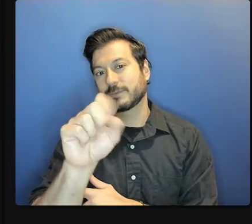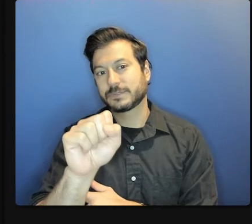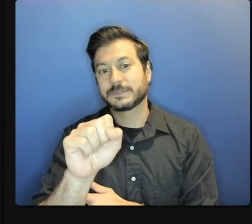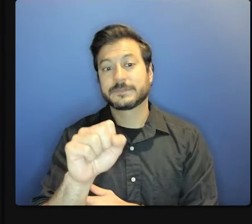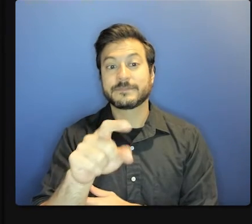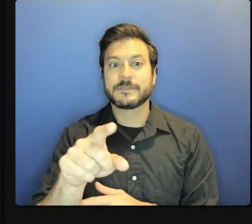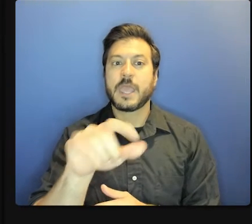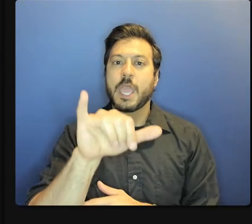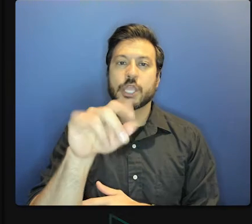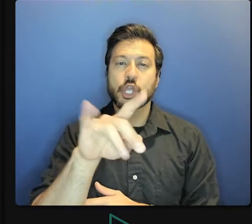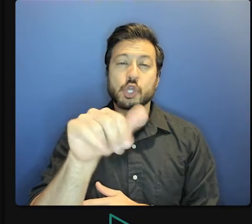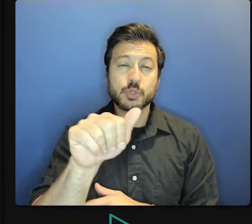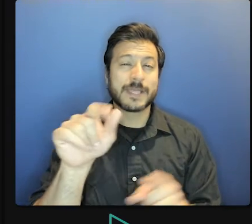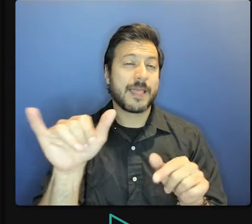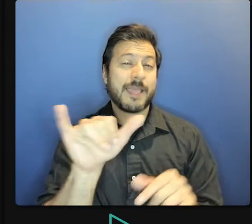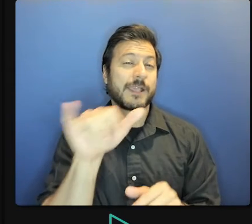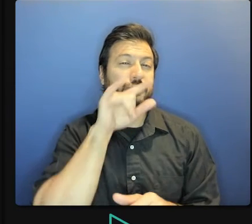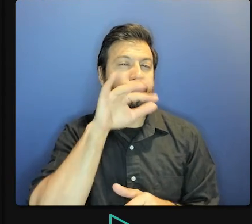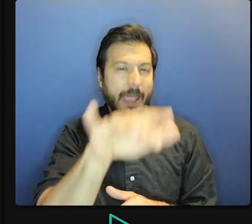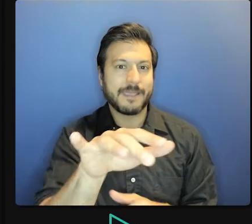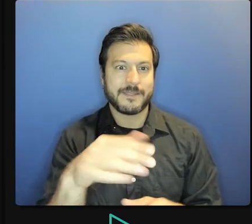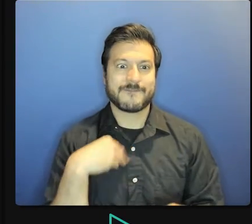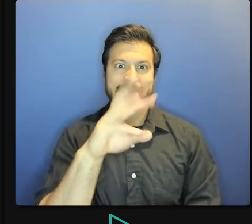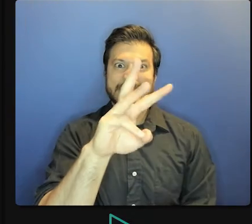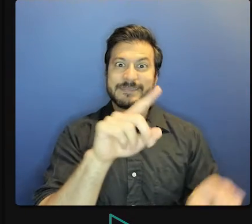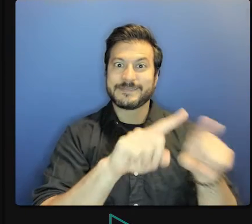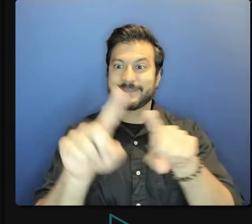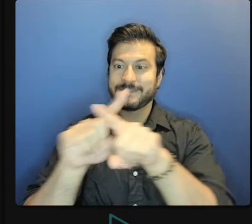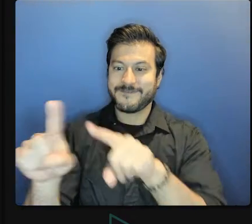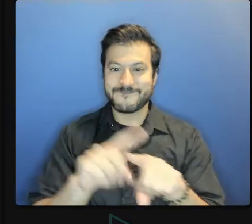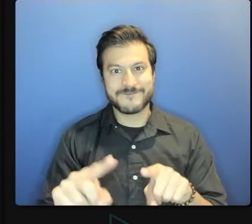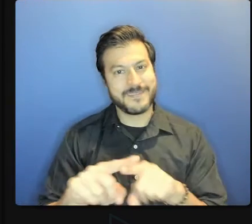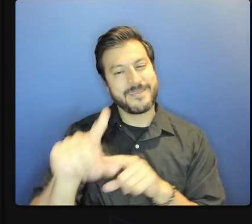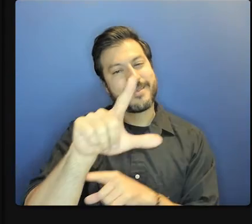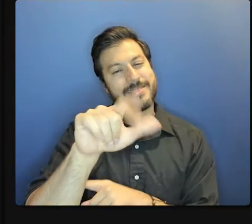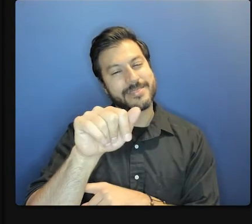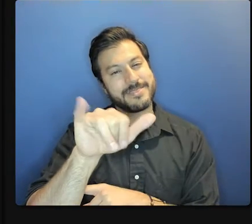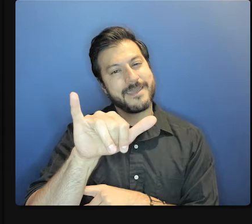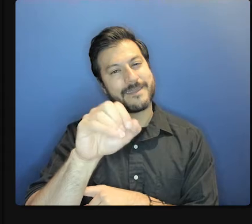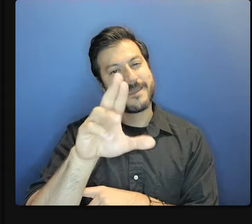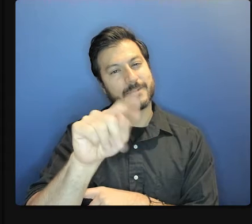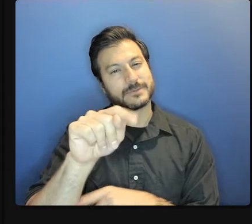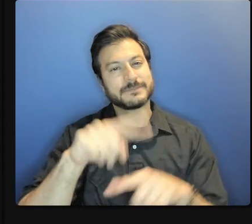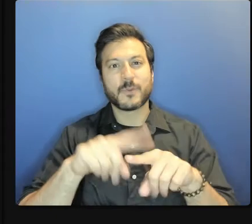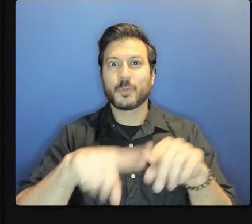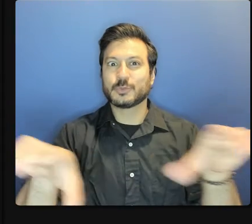For example, Yakuza Like a Dragon, uses six different layouts, depending on what you're doing in the game.